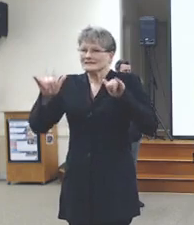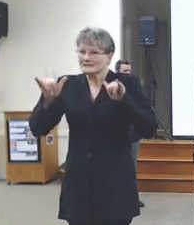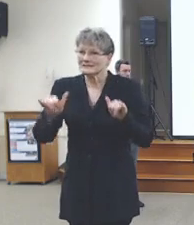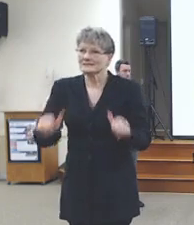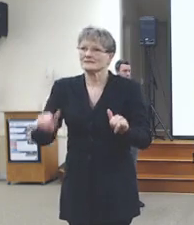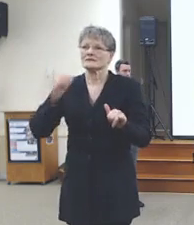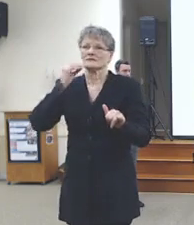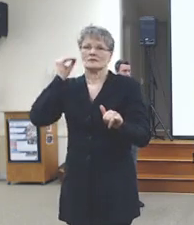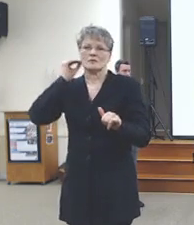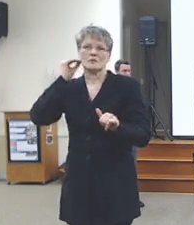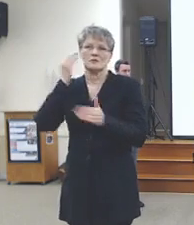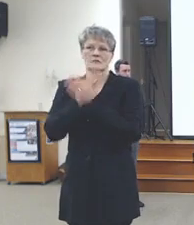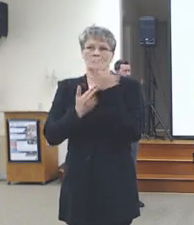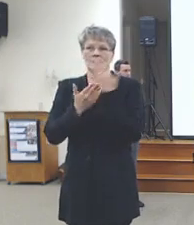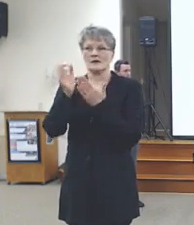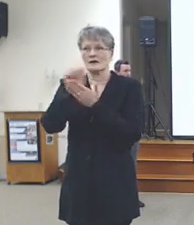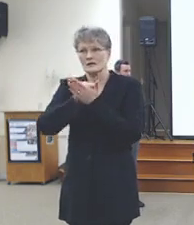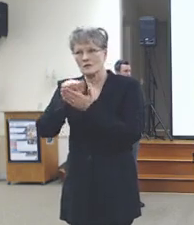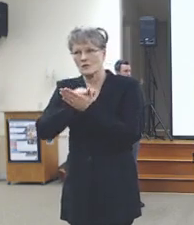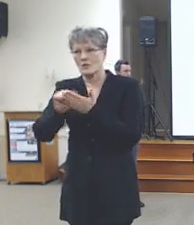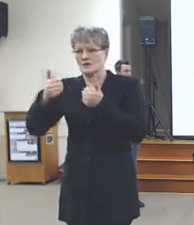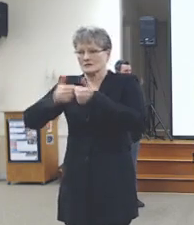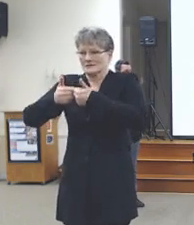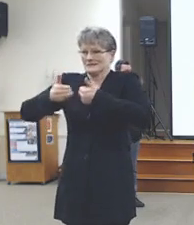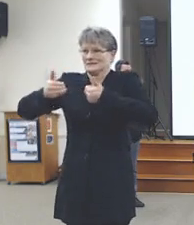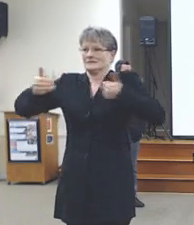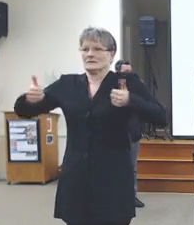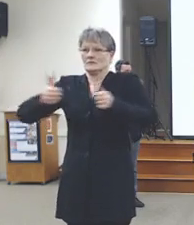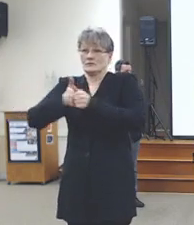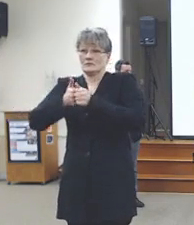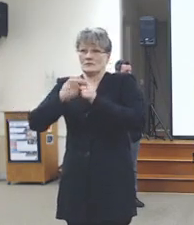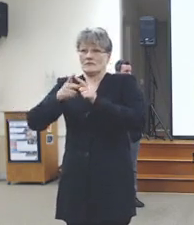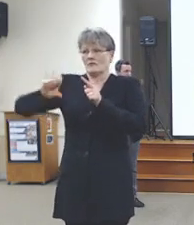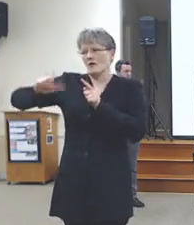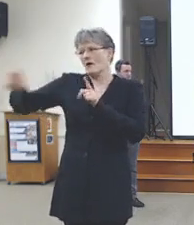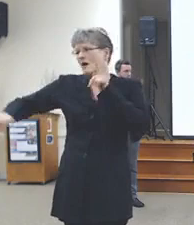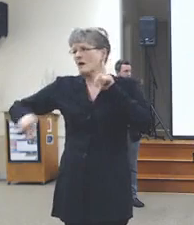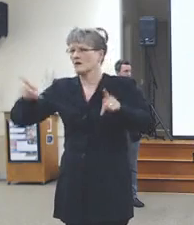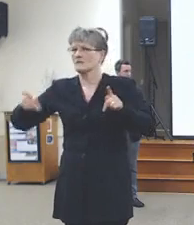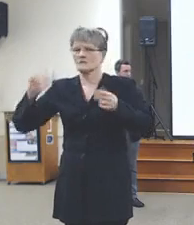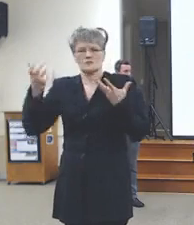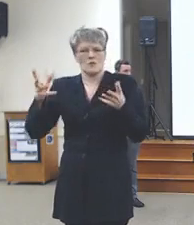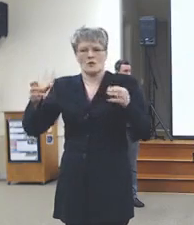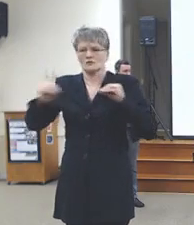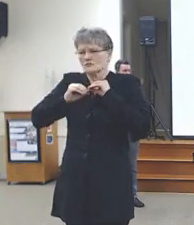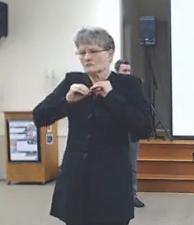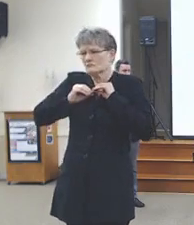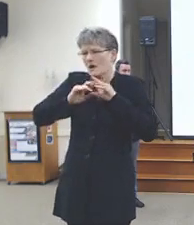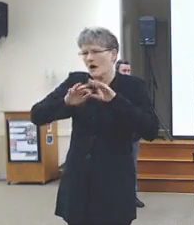possible so that they do not either contract or spread, inadvertently, spread the virus.